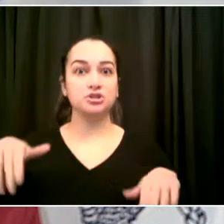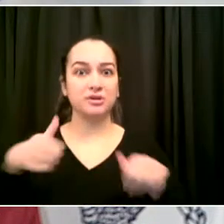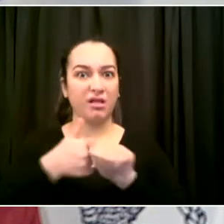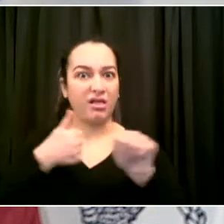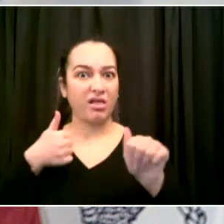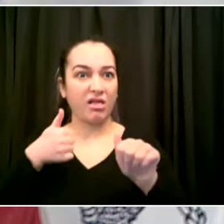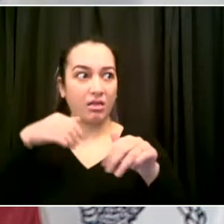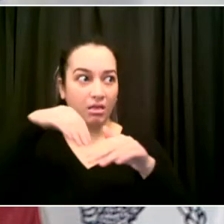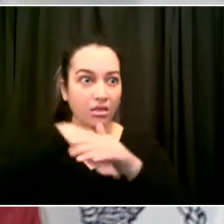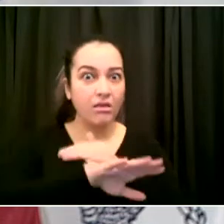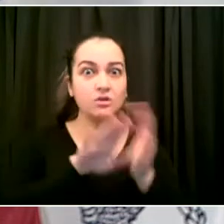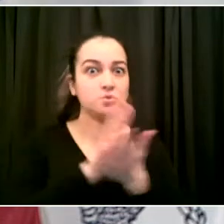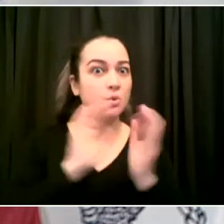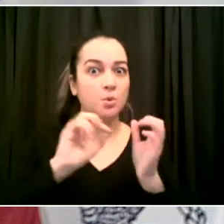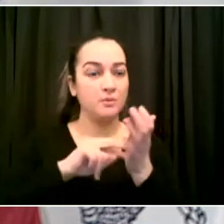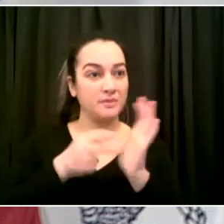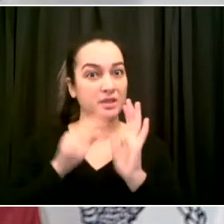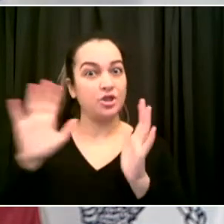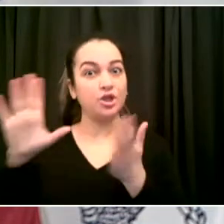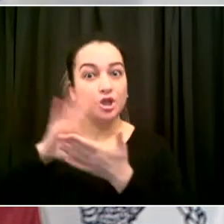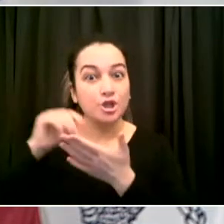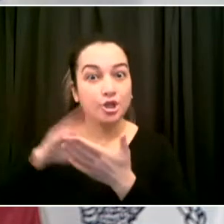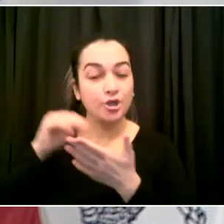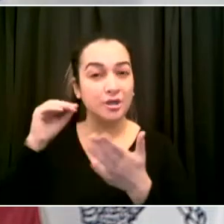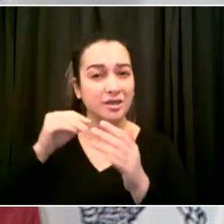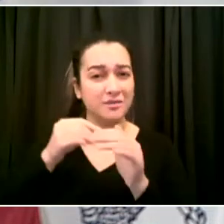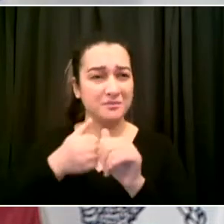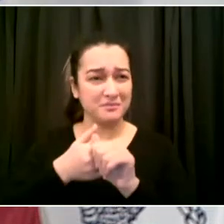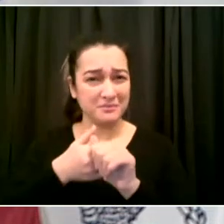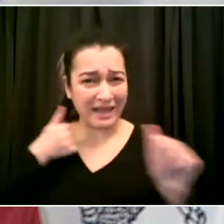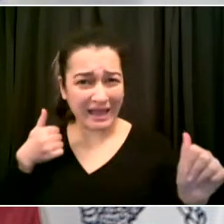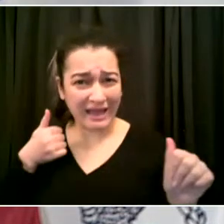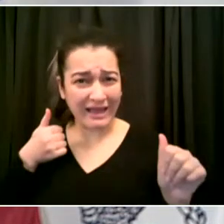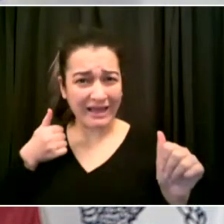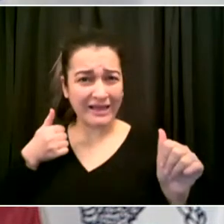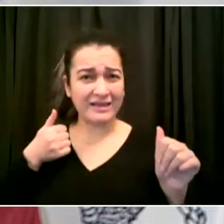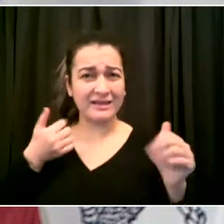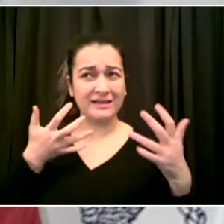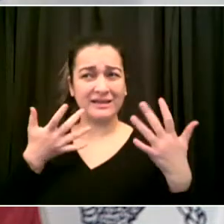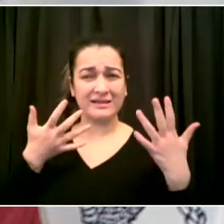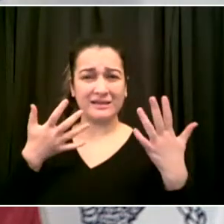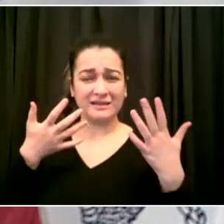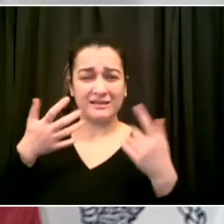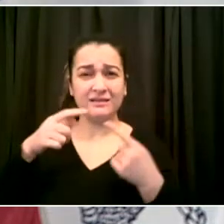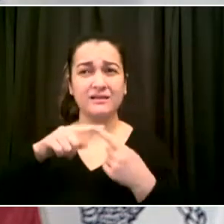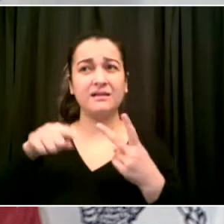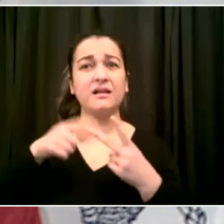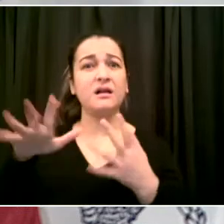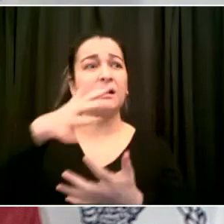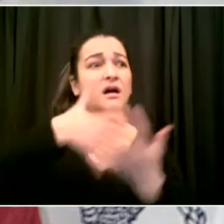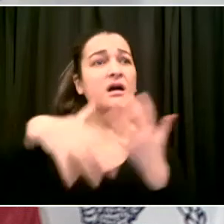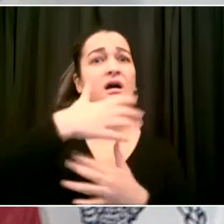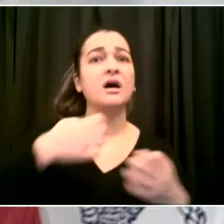WHERE THEY ARE NOT THAT THEY ARE BACK ACADEMICALLY ARE